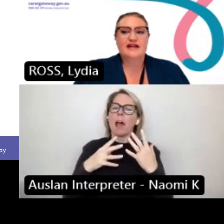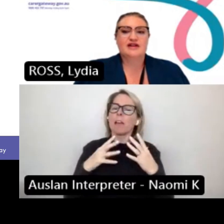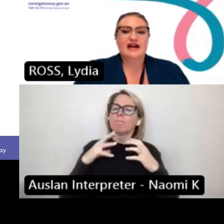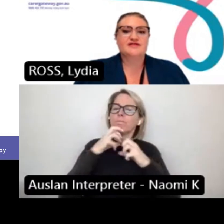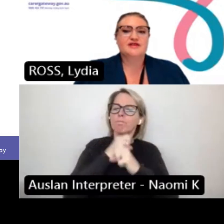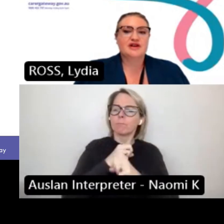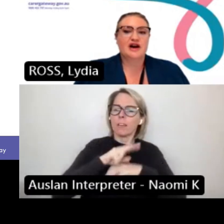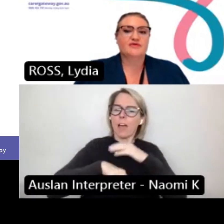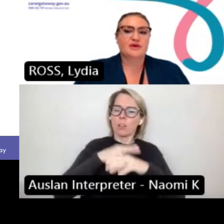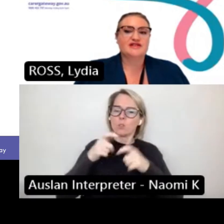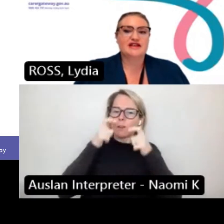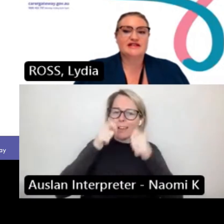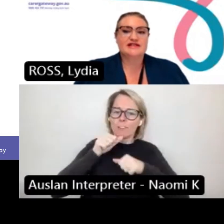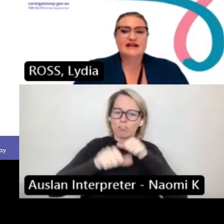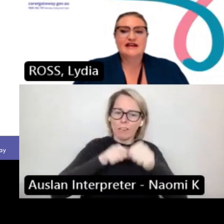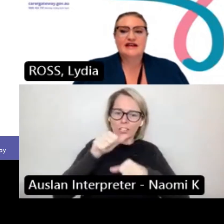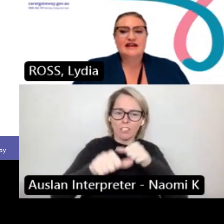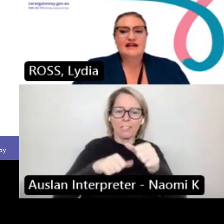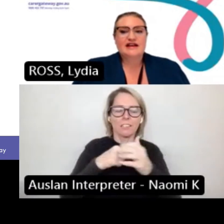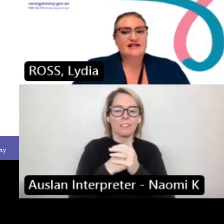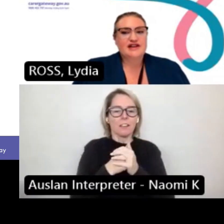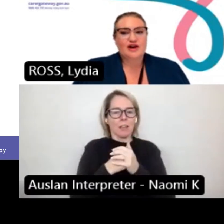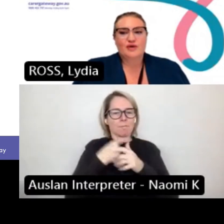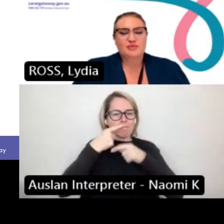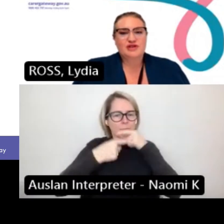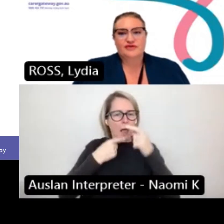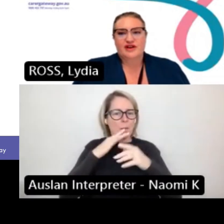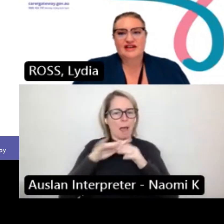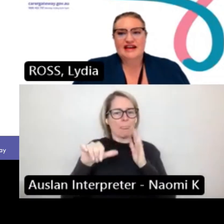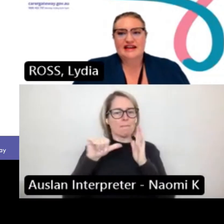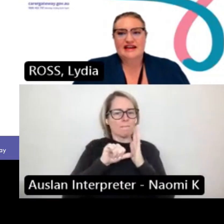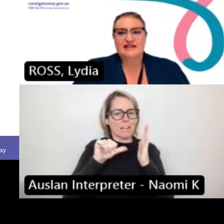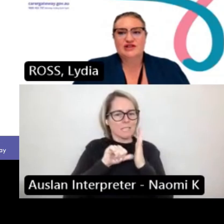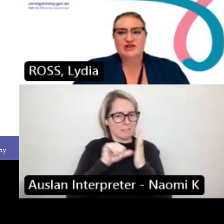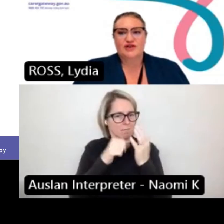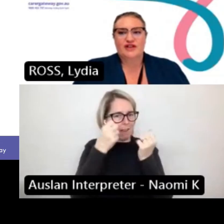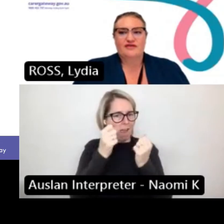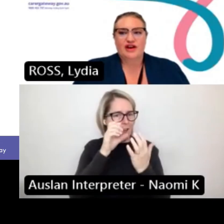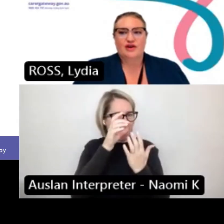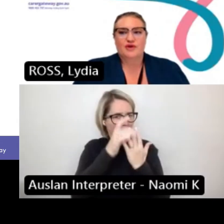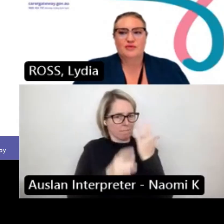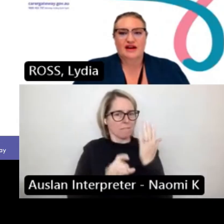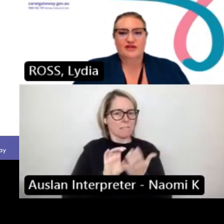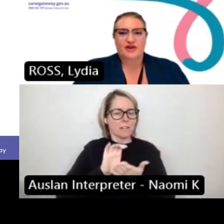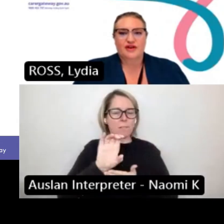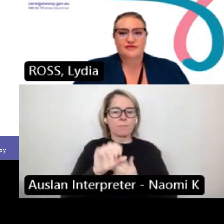Then we'll have some time for questions. There's no option for attendees to turn on their video or microphone